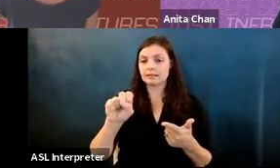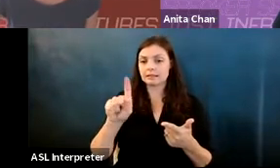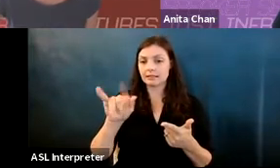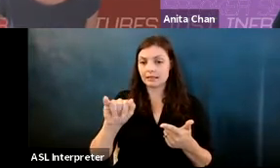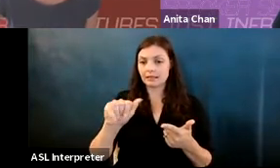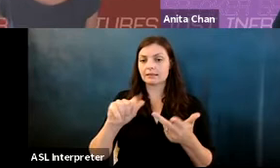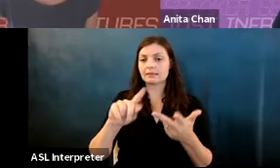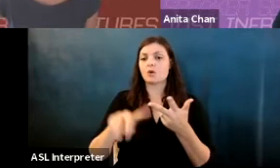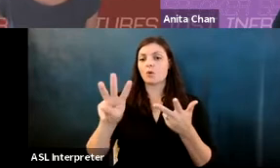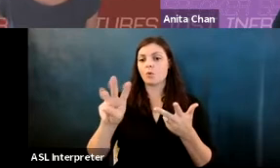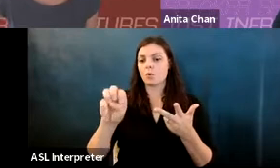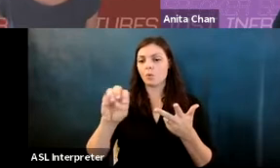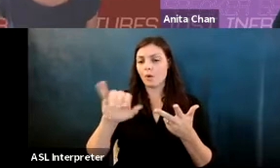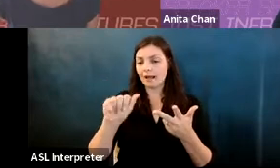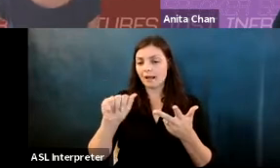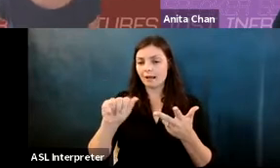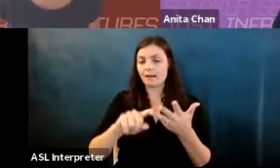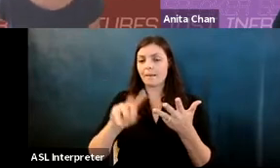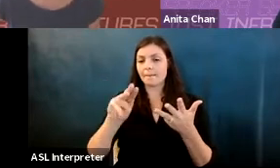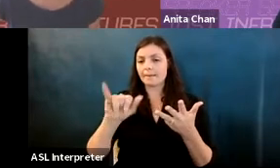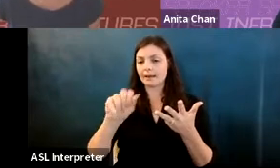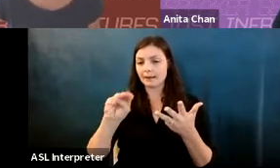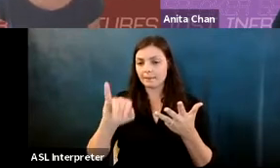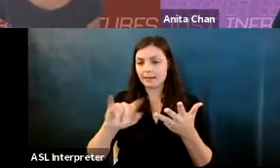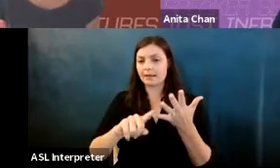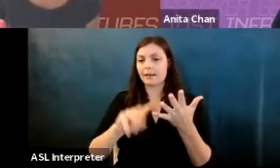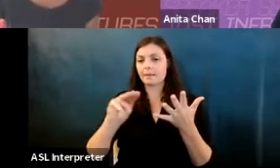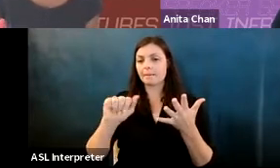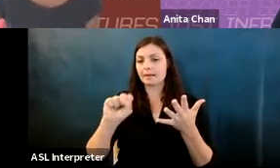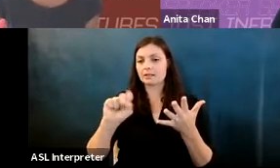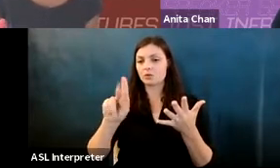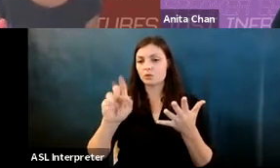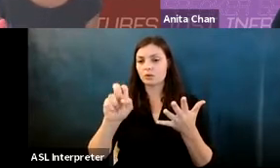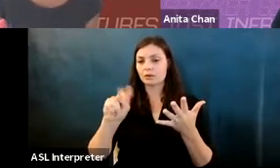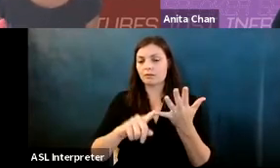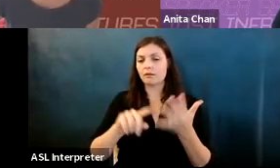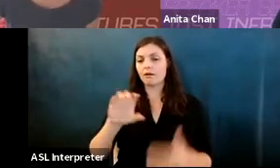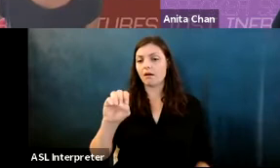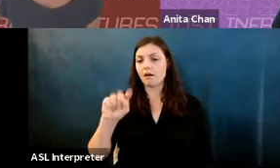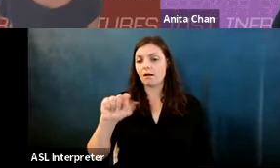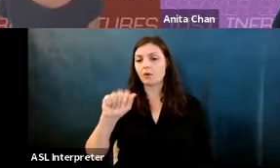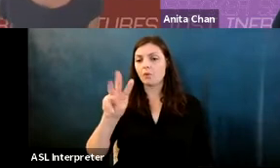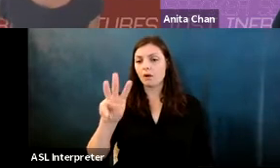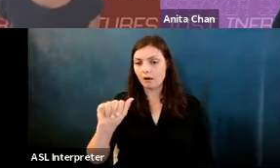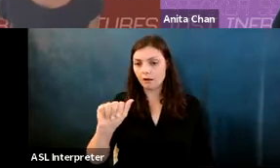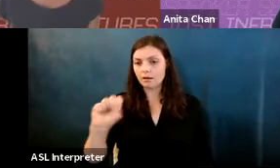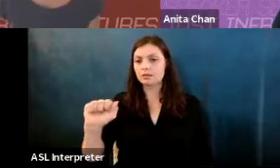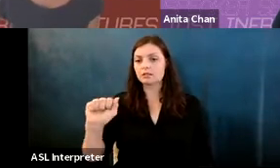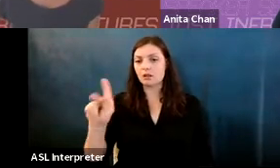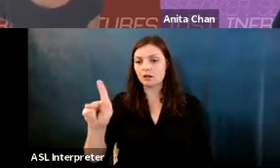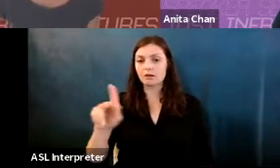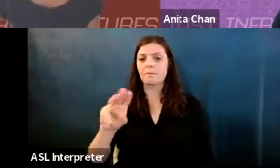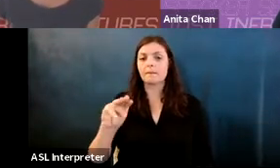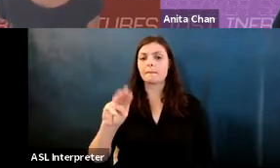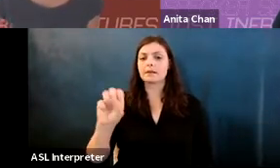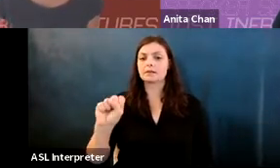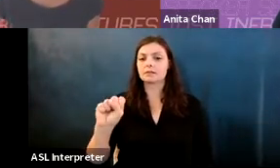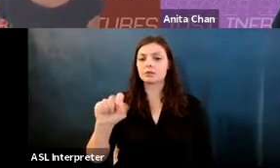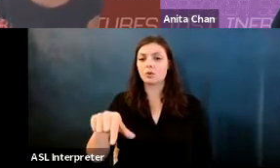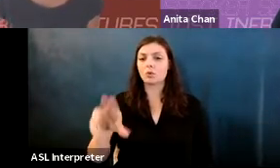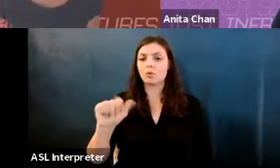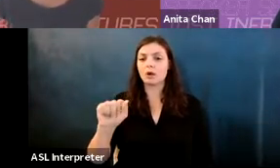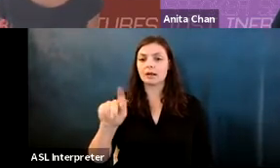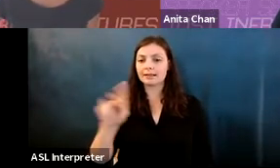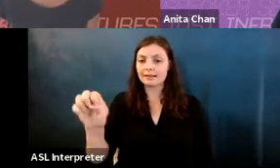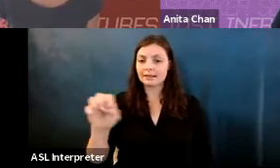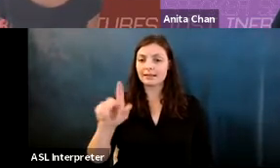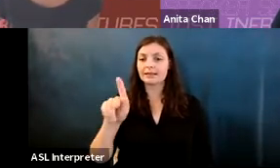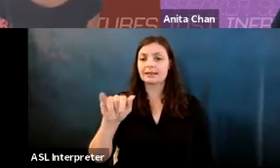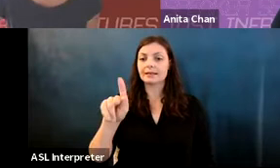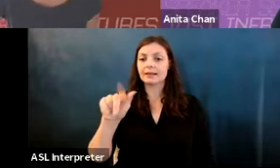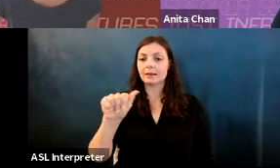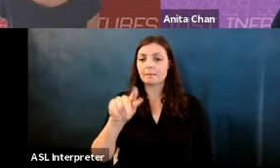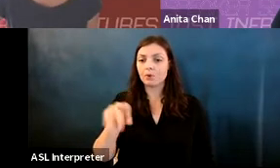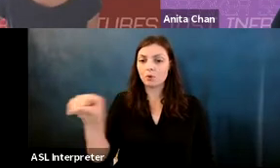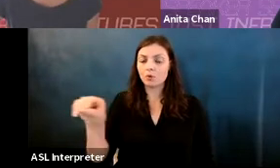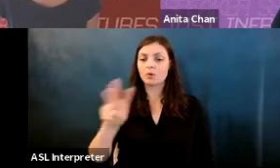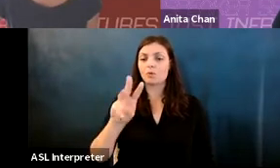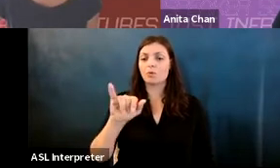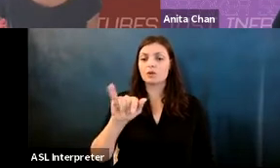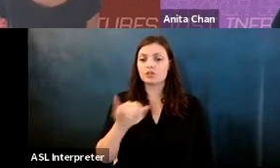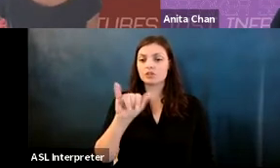Anita Chan: Where Miami my school Ottawa suck as quirky kickapoo pot of water me ojibwe and chickasaw nations.